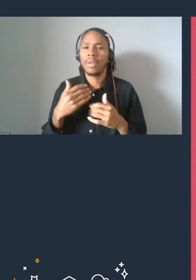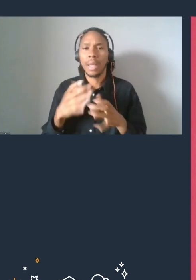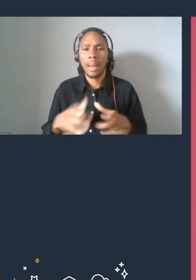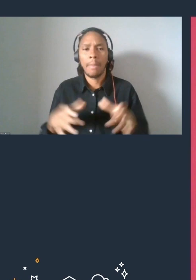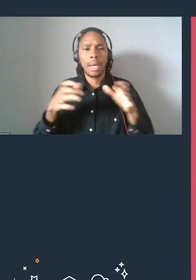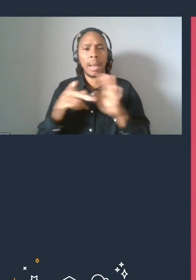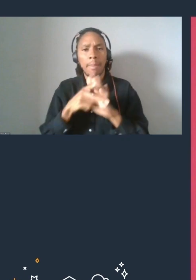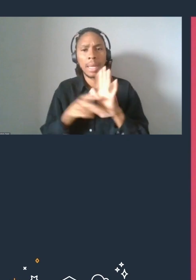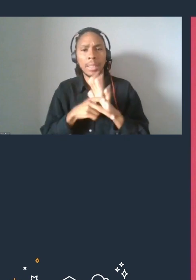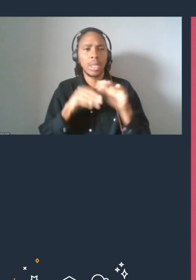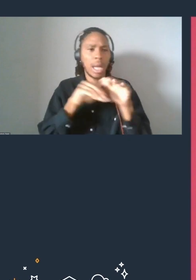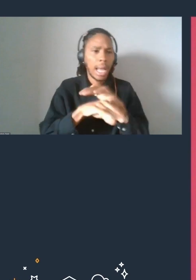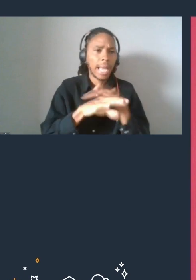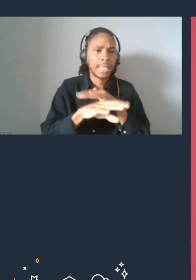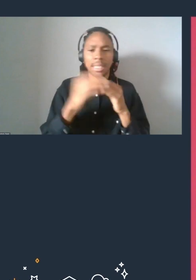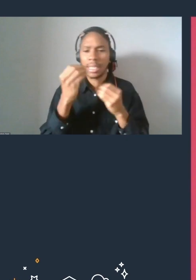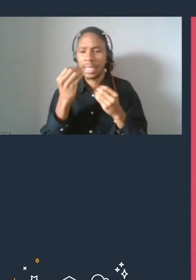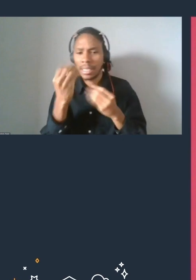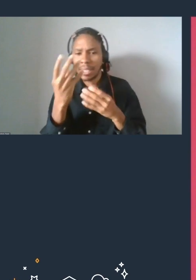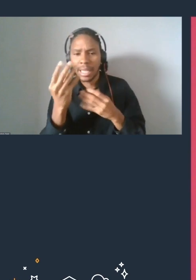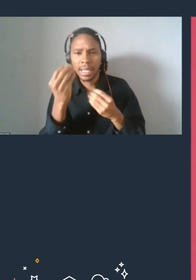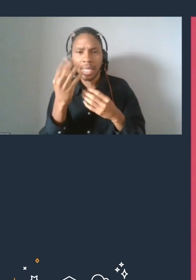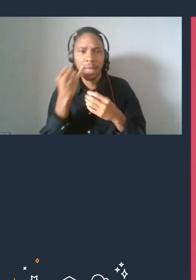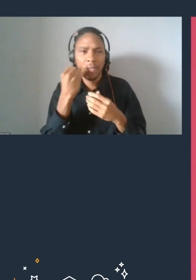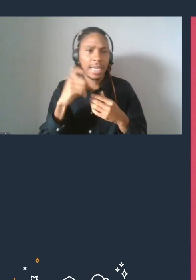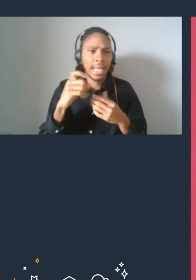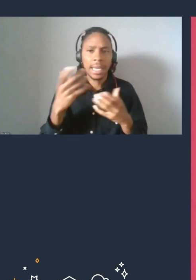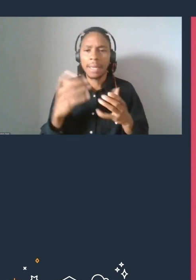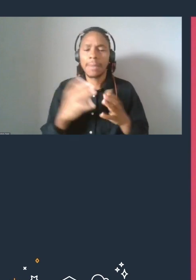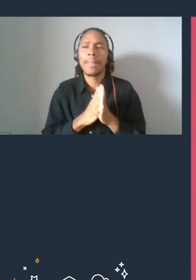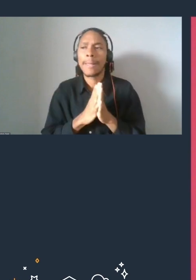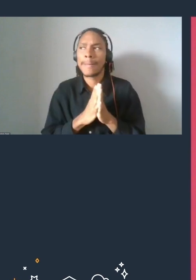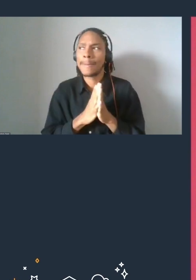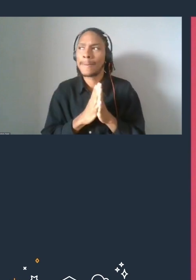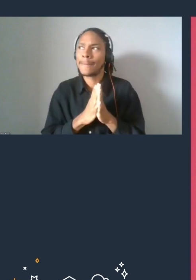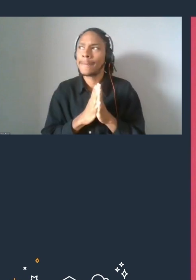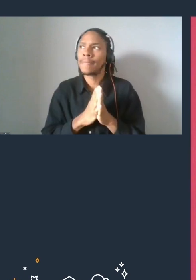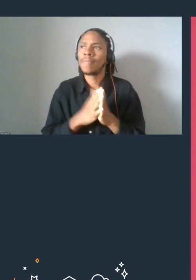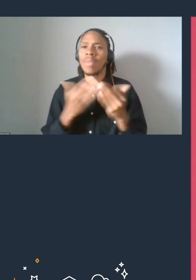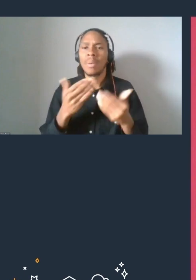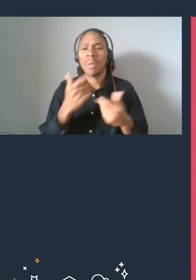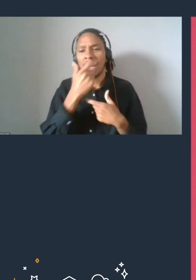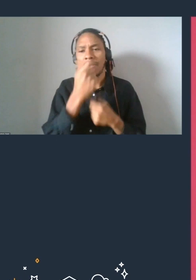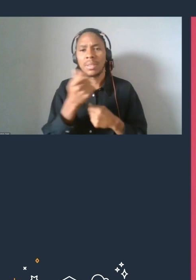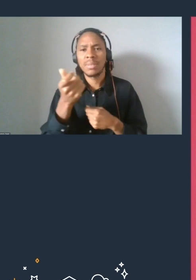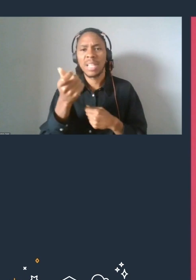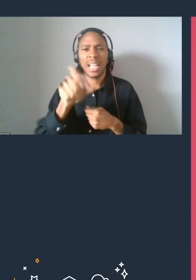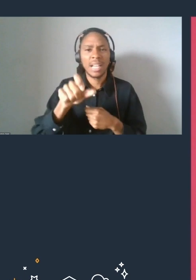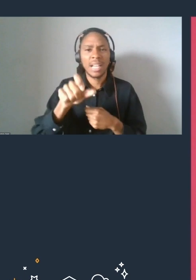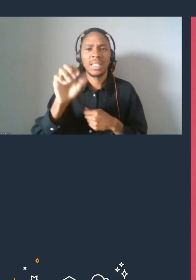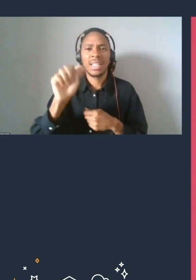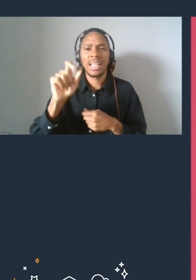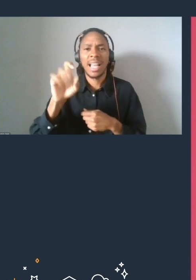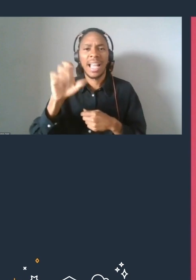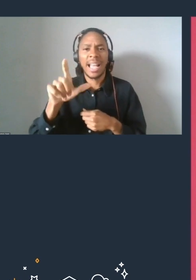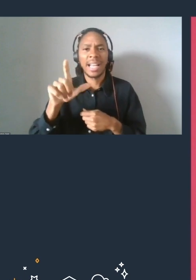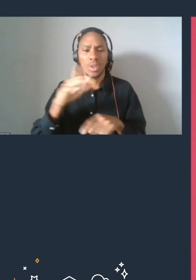where I need to, and well, I might be interested in disabling ACLs on these existing buckets. Can I do that?